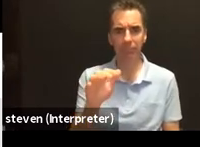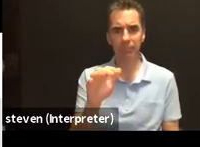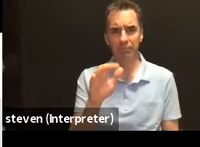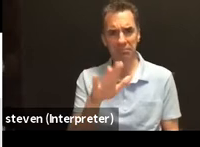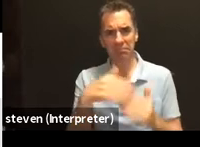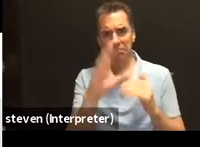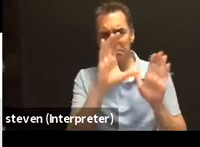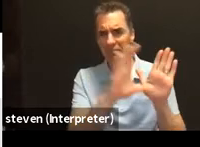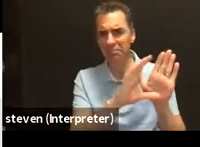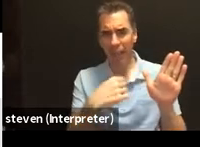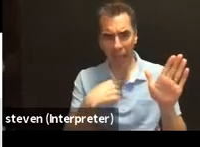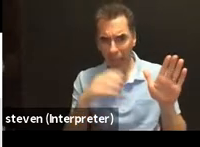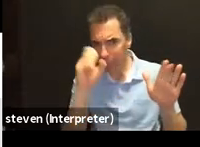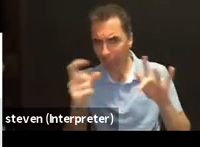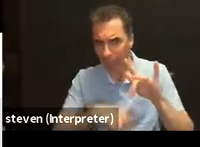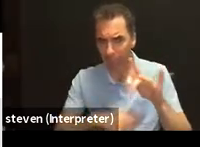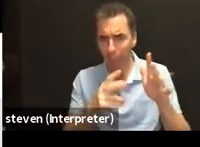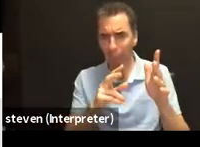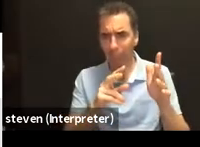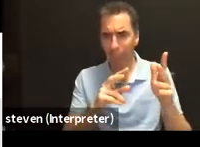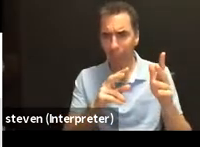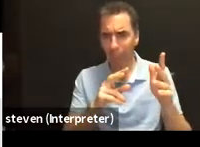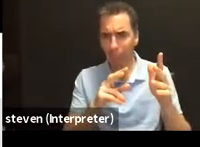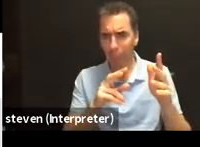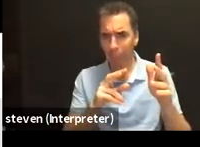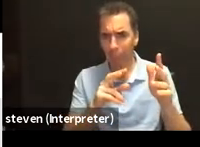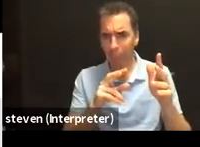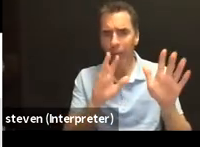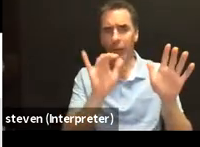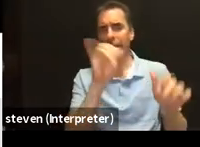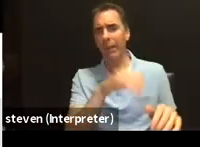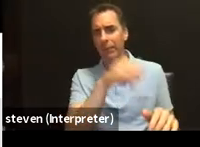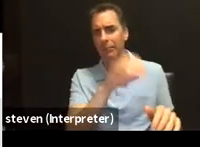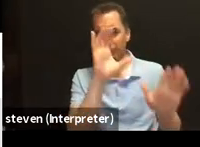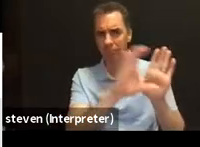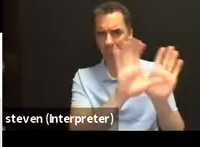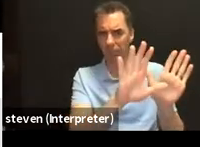maria.rodriguez: Can you put my hat on backwards and then you go to the next one, there is. Yeah. And then we'll go back to that one. Sorry.